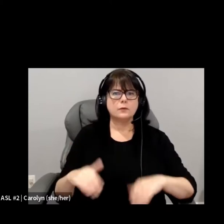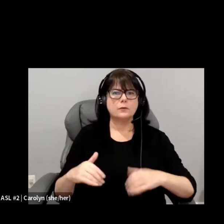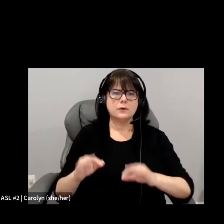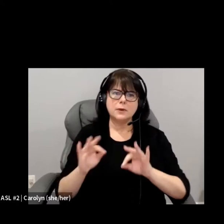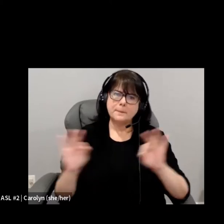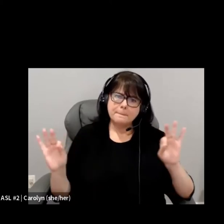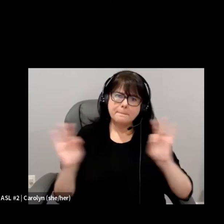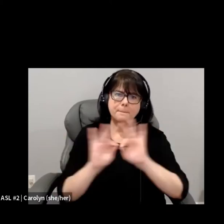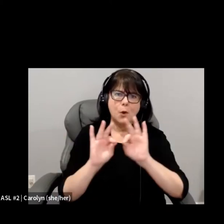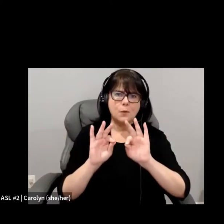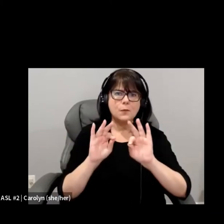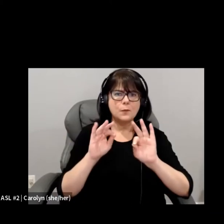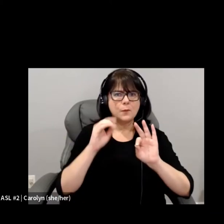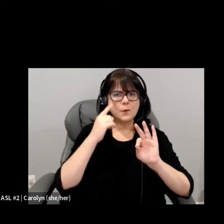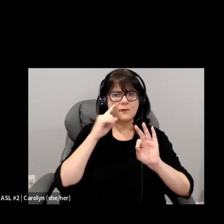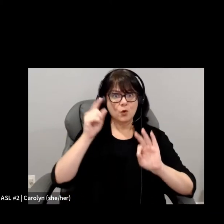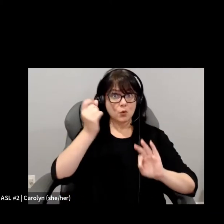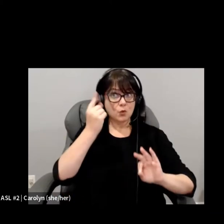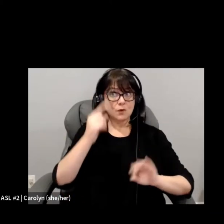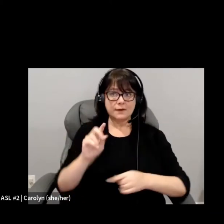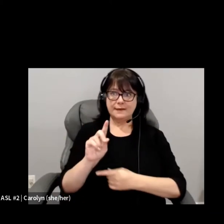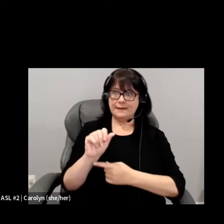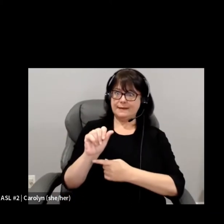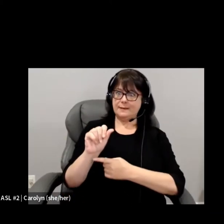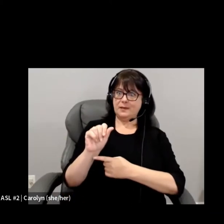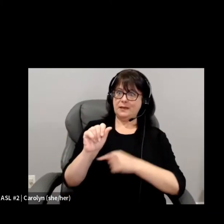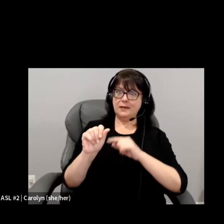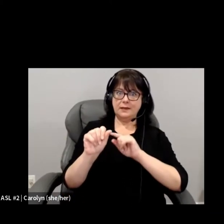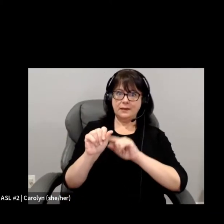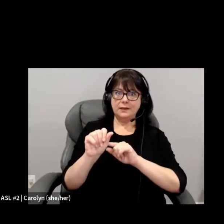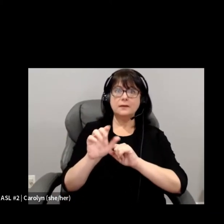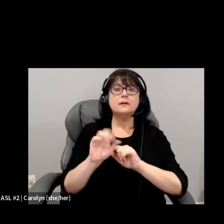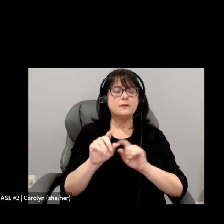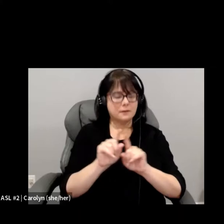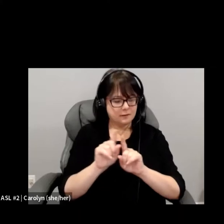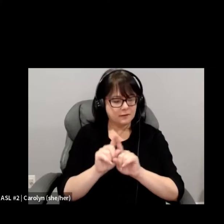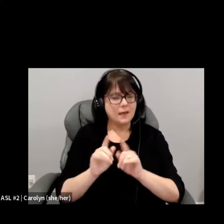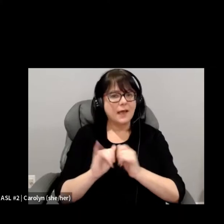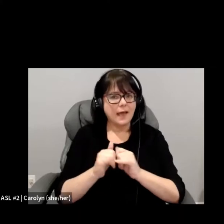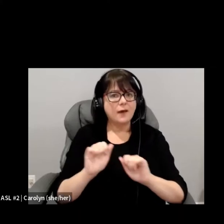DISABILITY. AND HOW DISCRIMINATION MANIFESTS AGAINST PEOPLE WITH DISABILITIES.